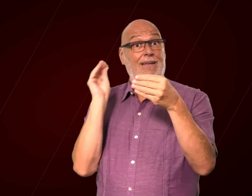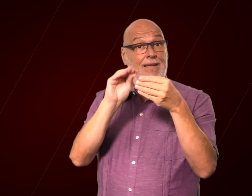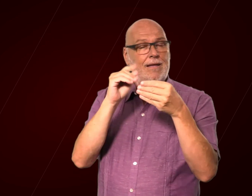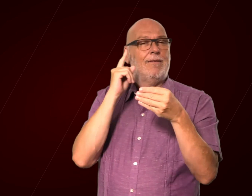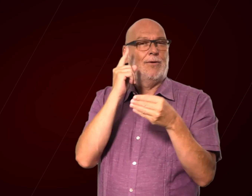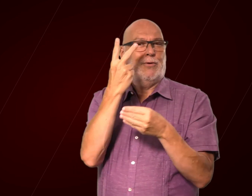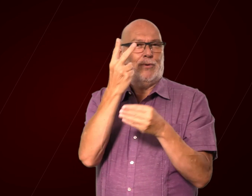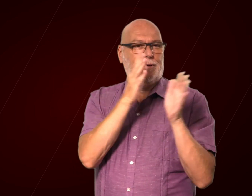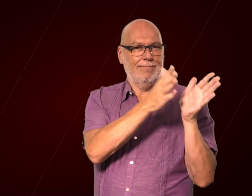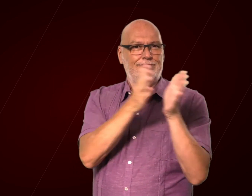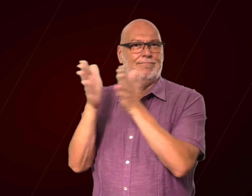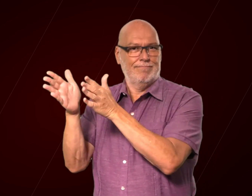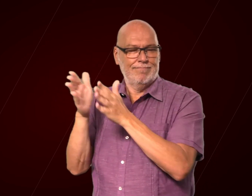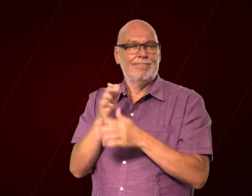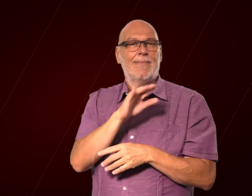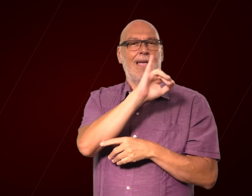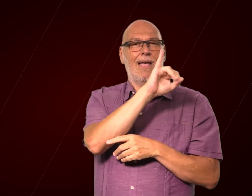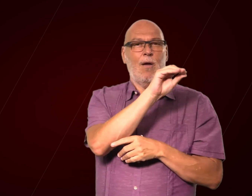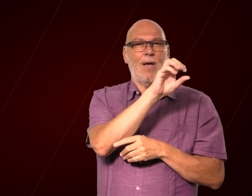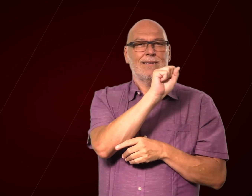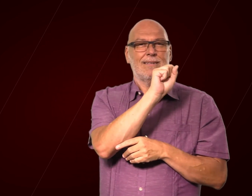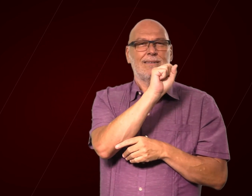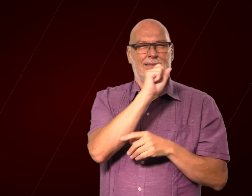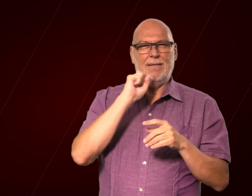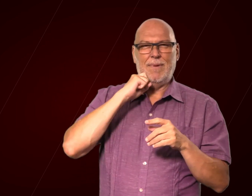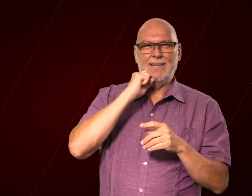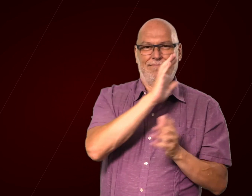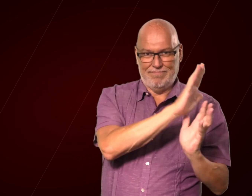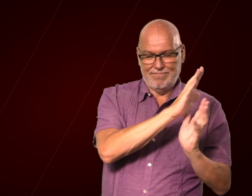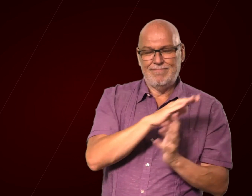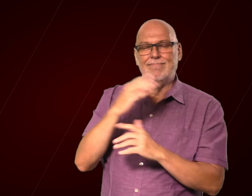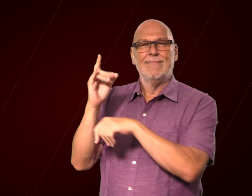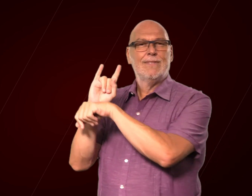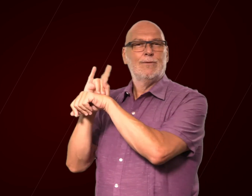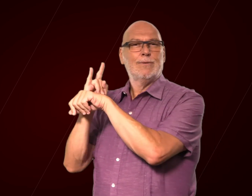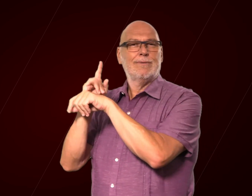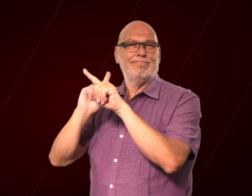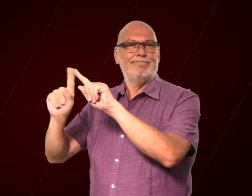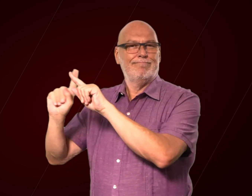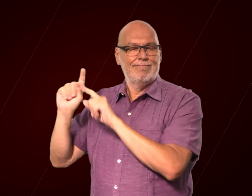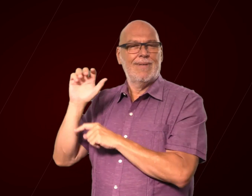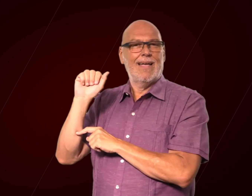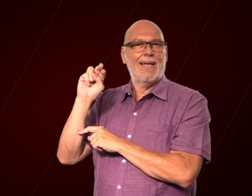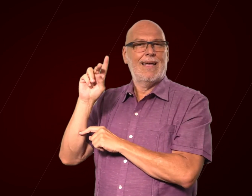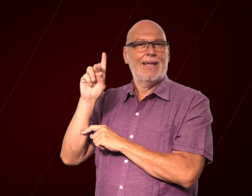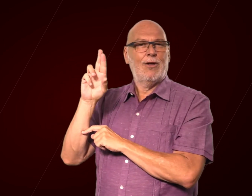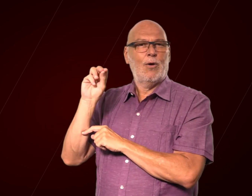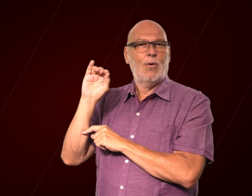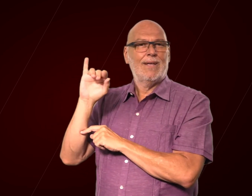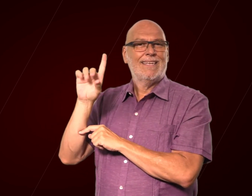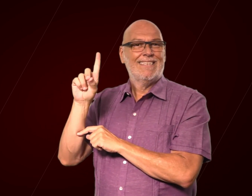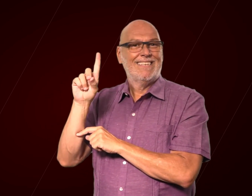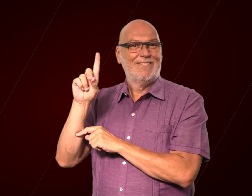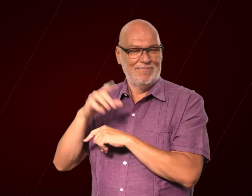iOS and Android.